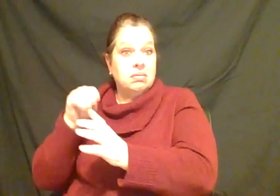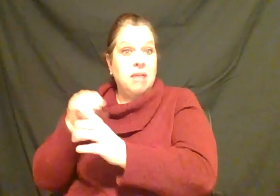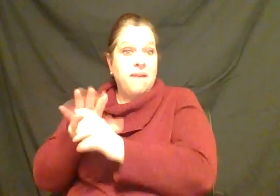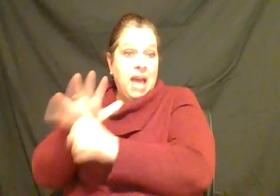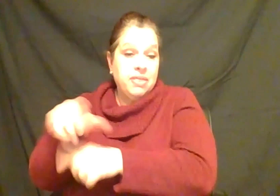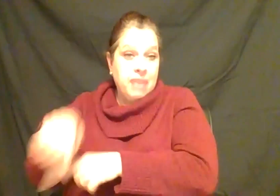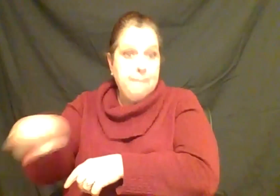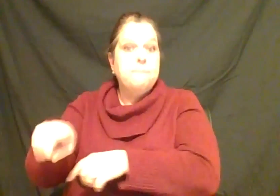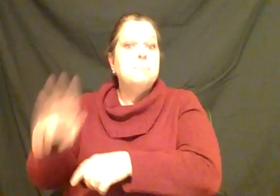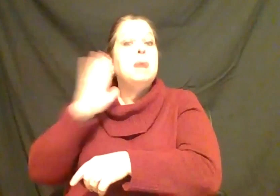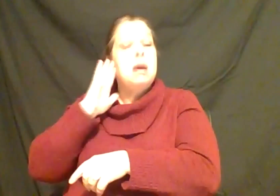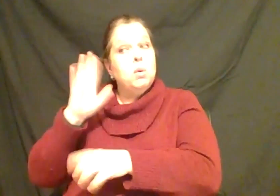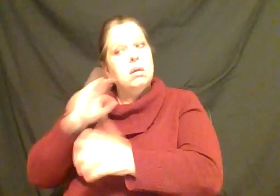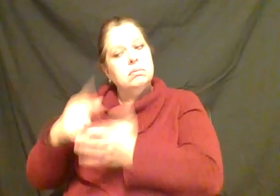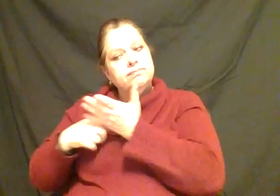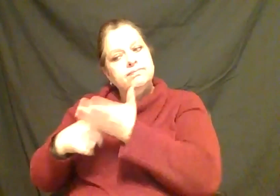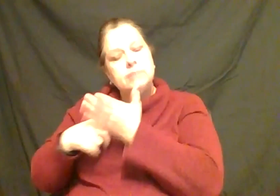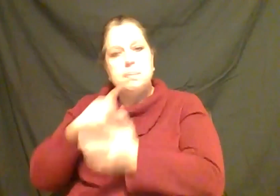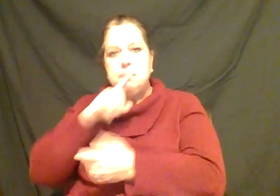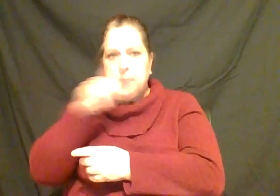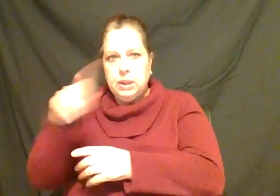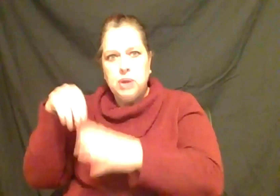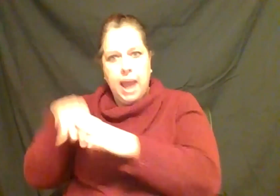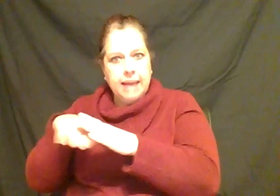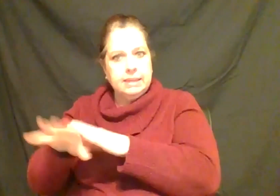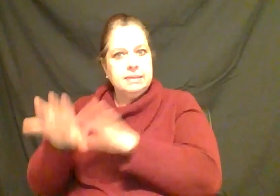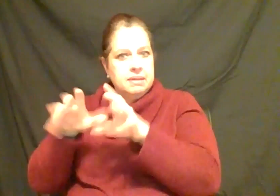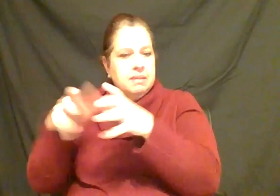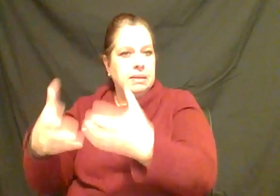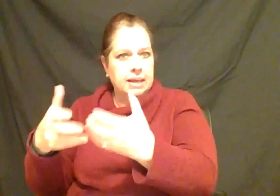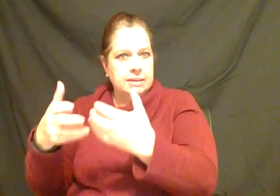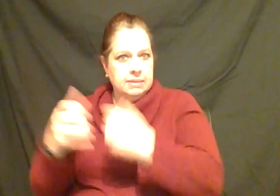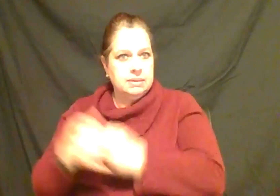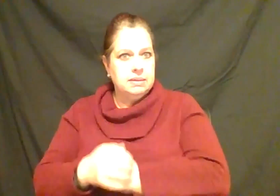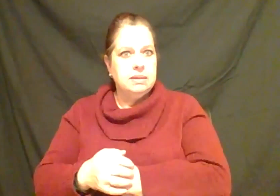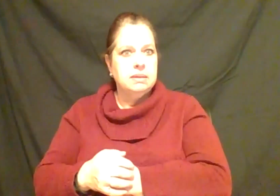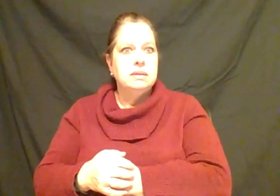available to us to make sure students have access to those courses but this is impacting high school